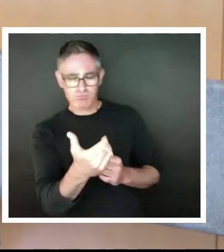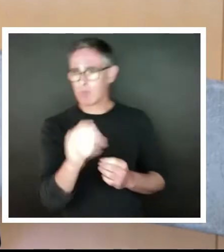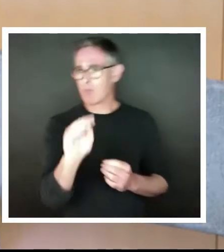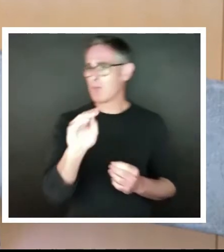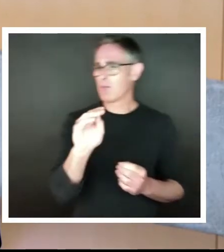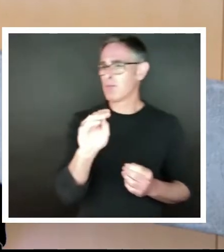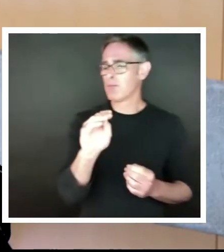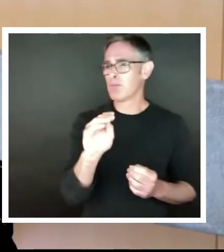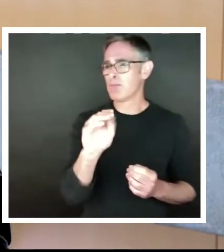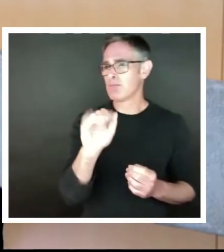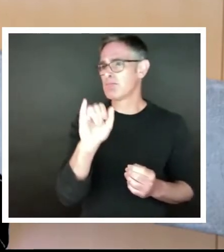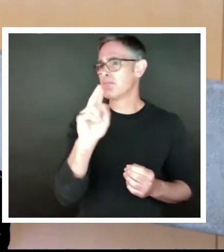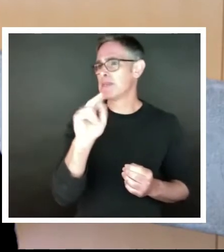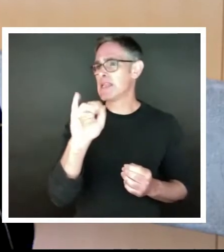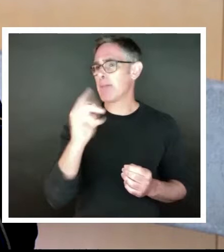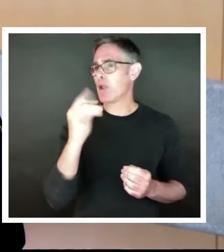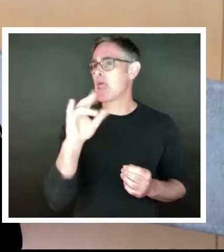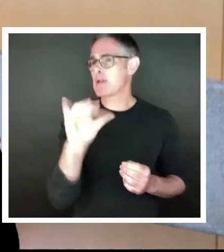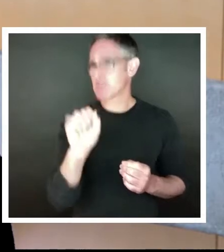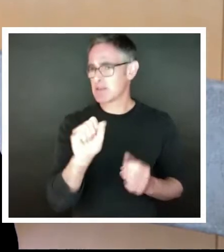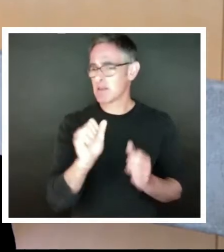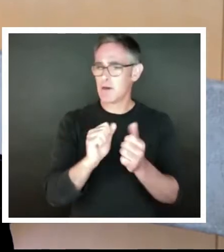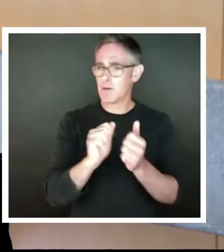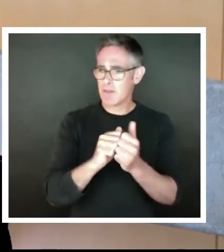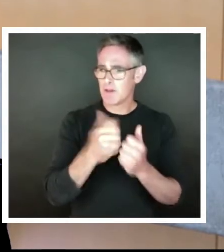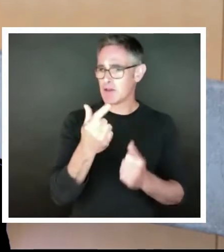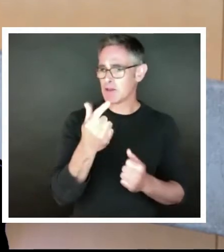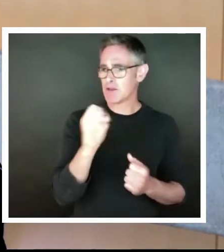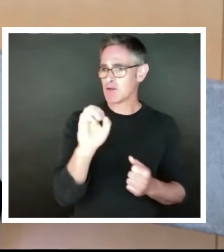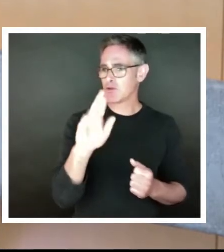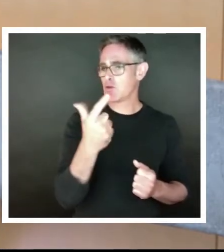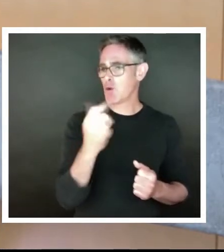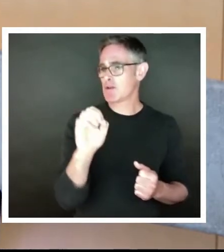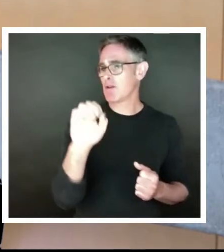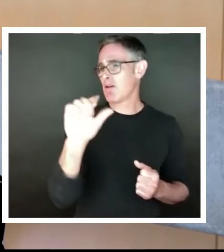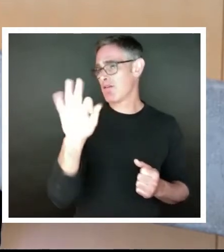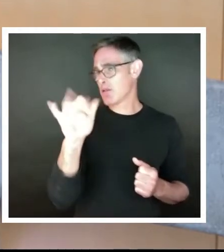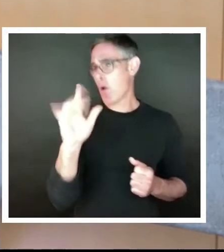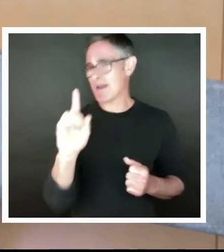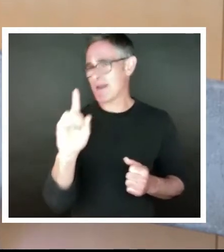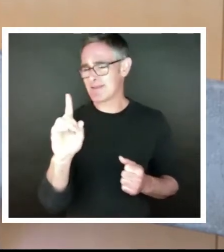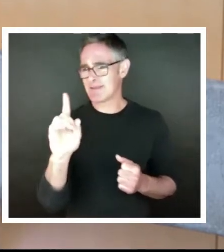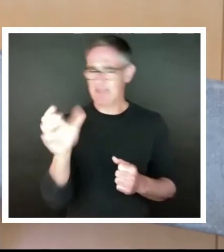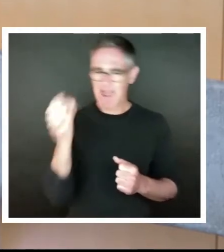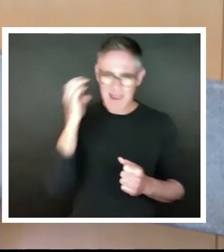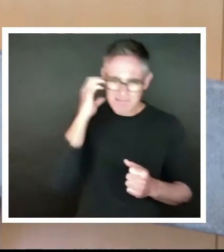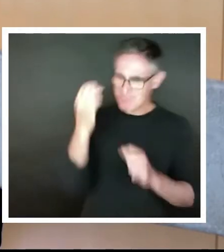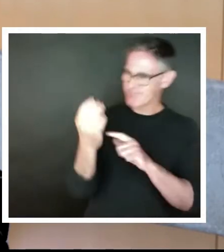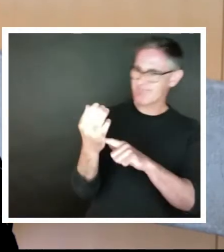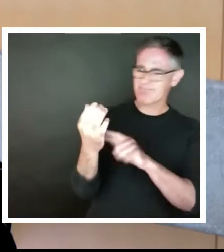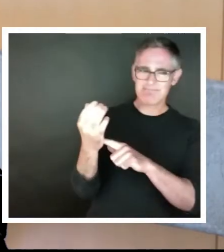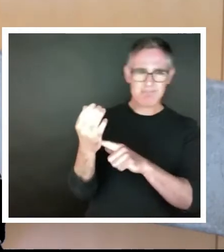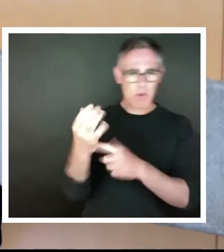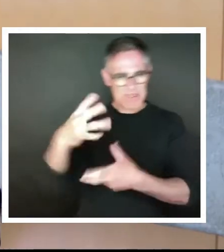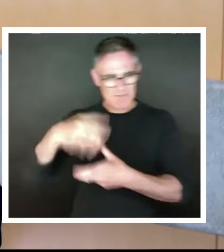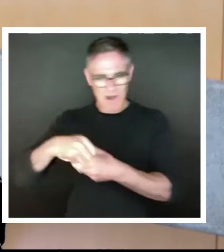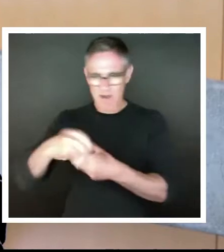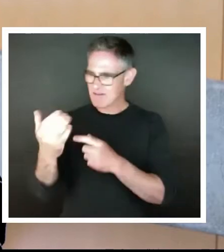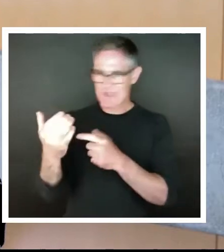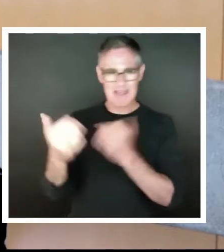Think about this small device, a cell phone and it's contents, that make it so powerful. This technology and its many apps